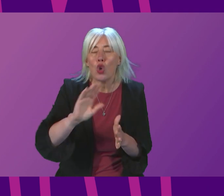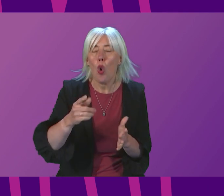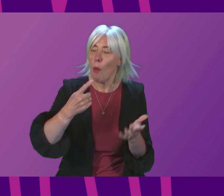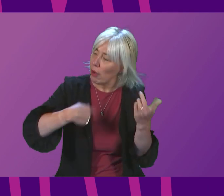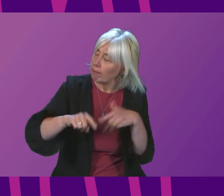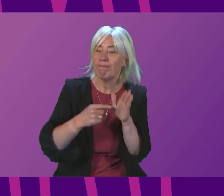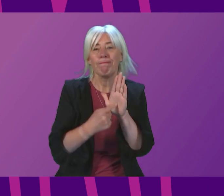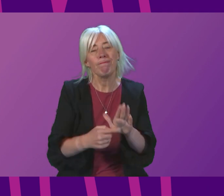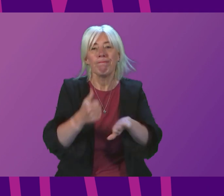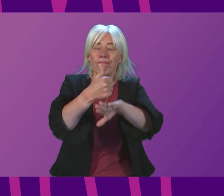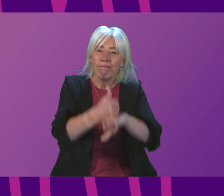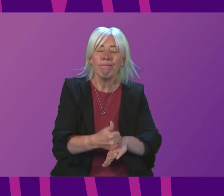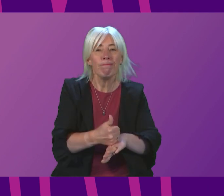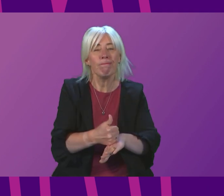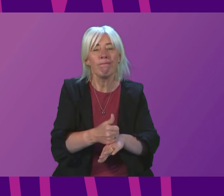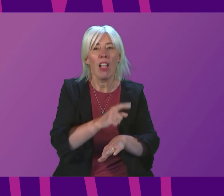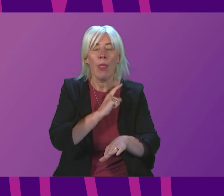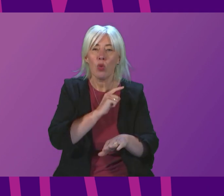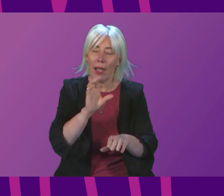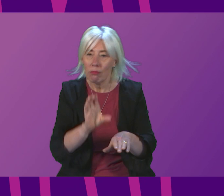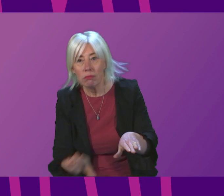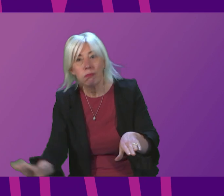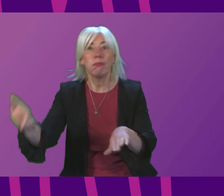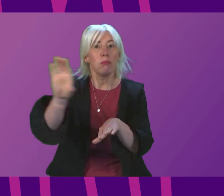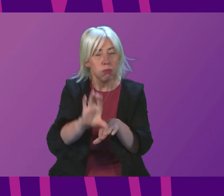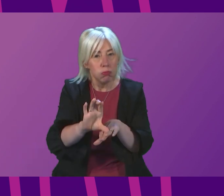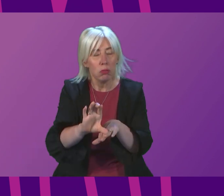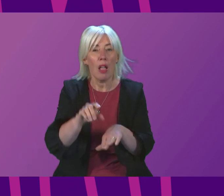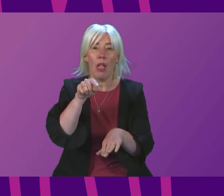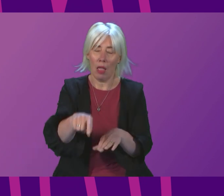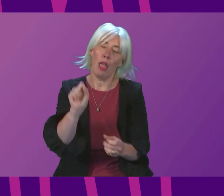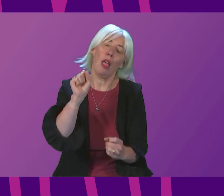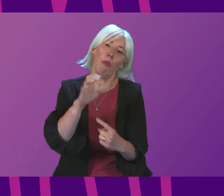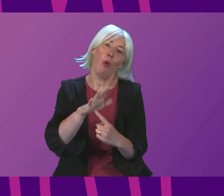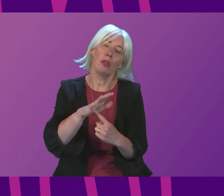place in Scotland, which is why the additional investment that I am speaking about is so important.